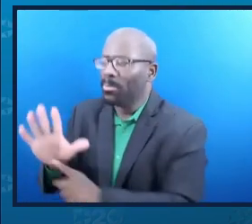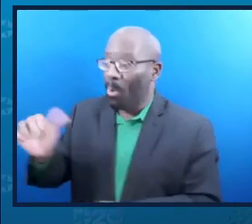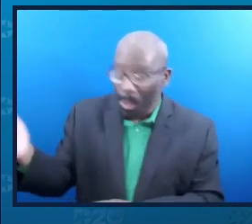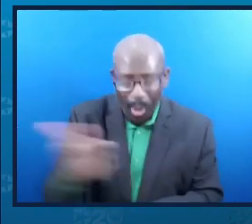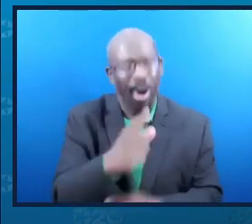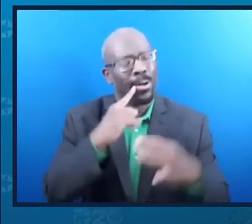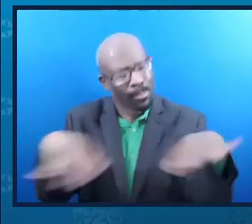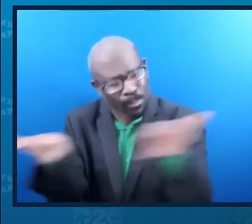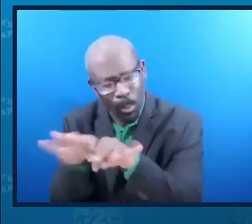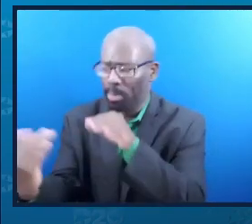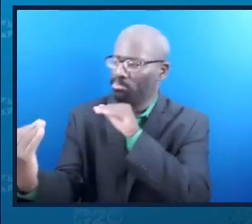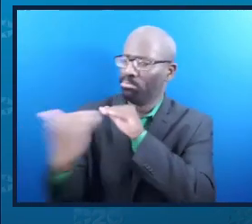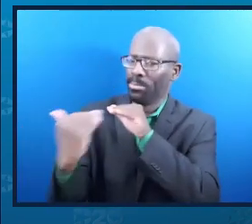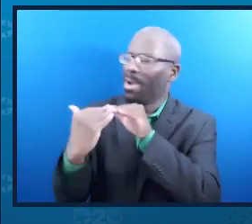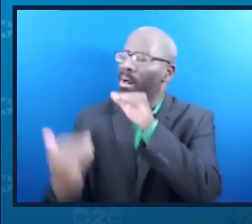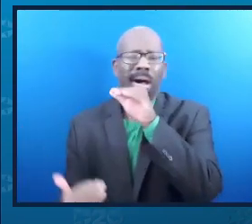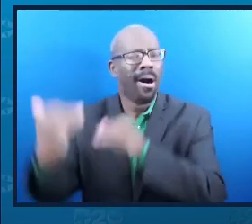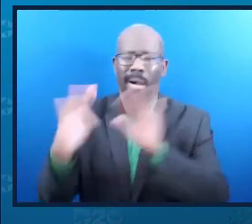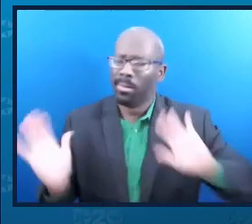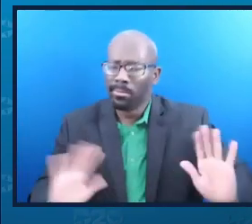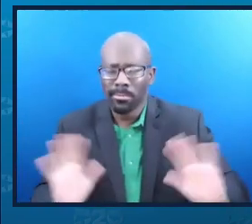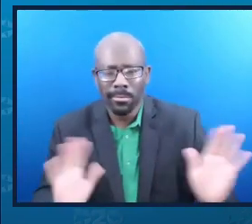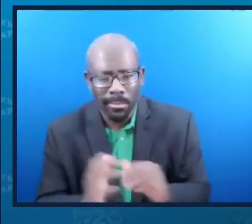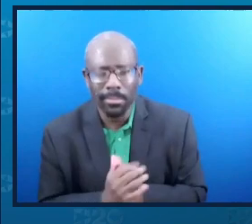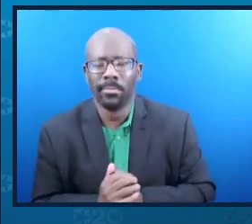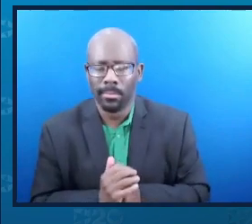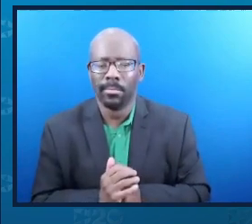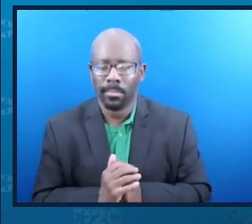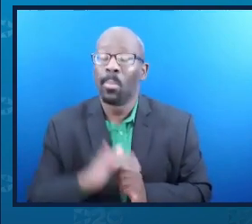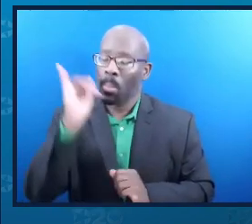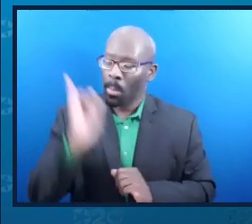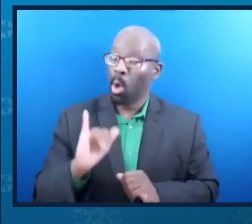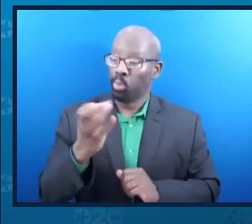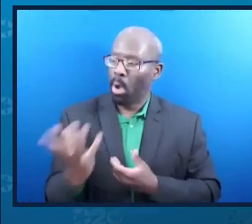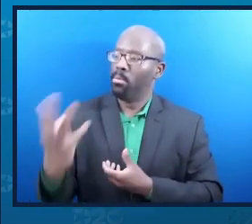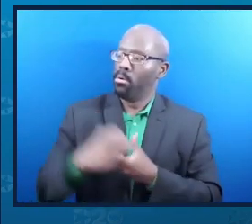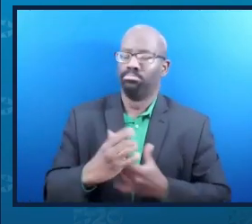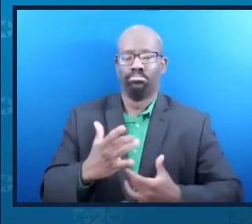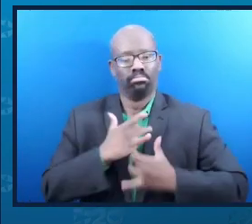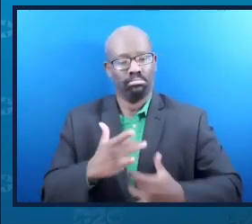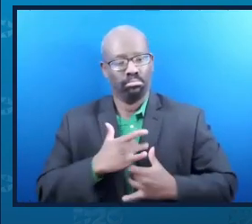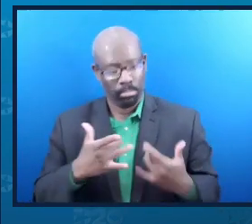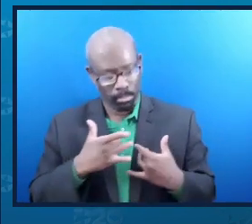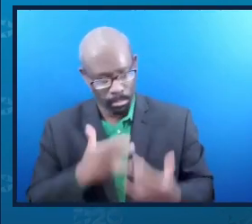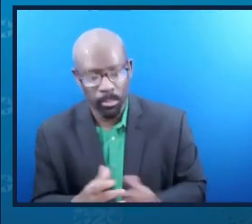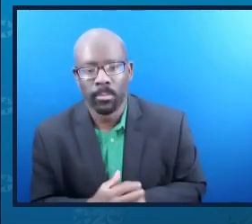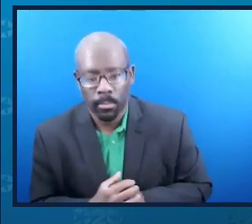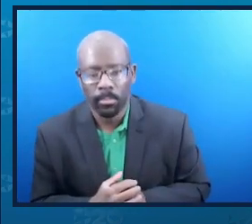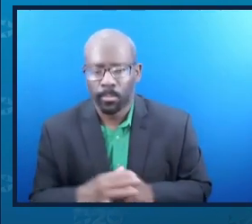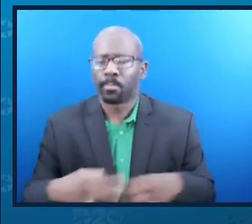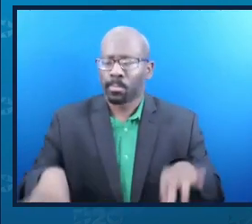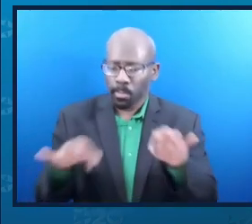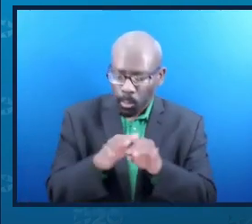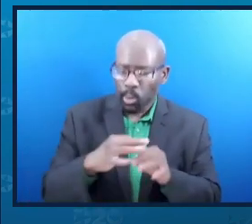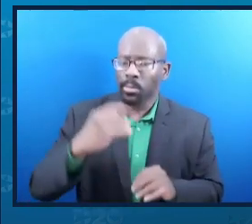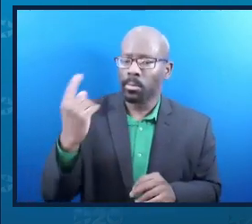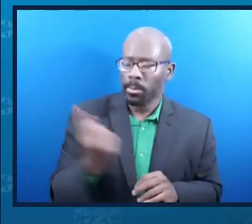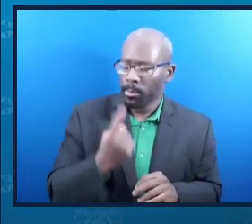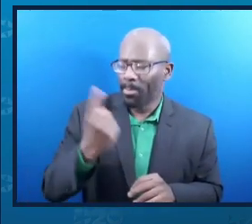BELIEF THAT EVERYBODY COUNTS, THAT IS WHO JOE IS. WHEN TALKS TO SOMEONE WHO LOST HIS BE WHERE, JOE REMEMBERS THE